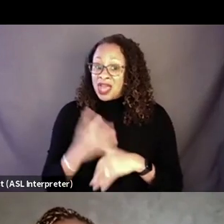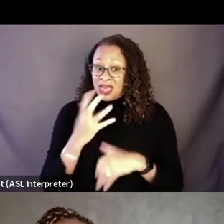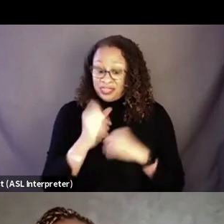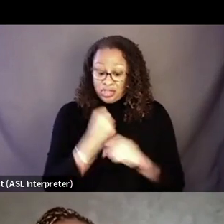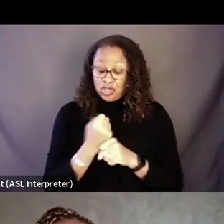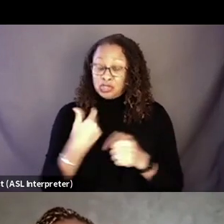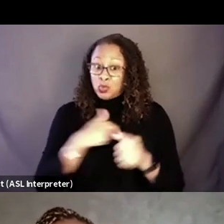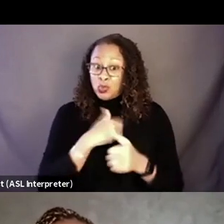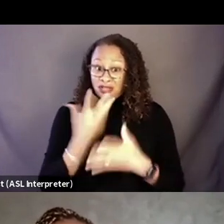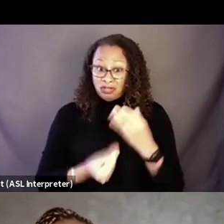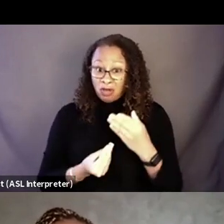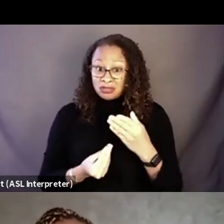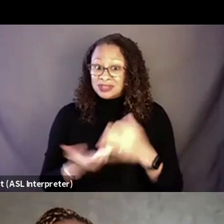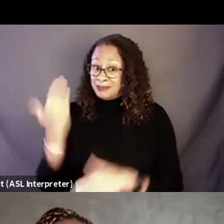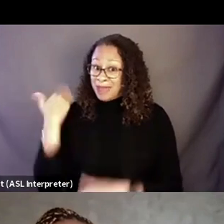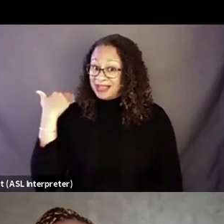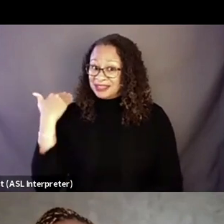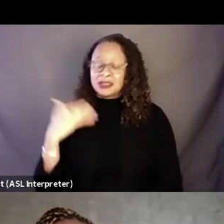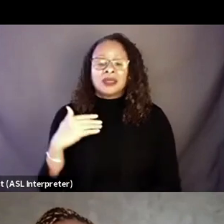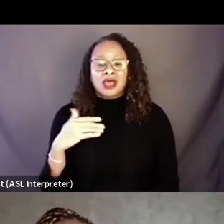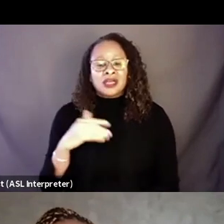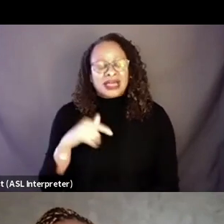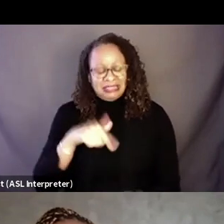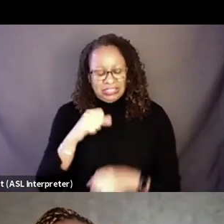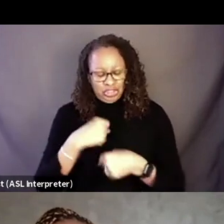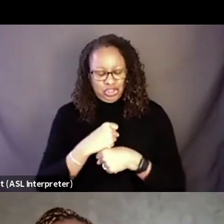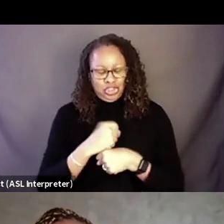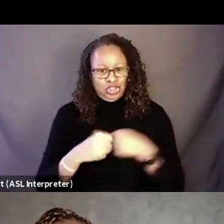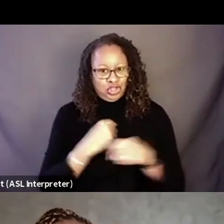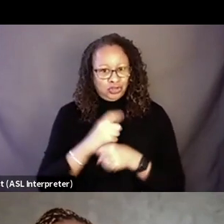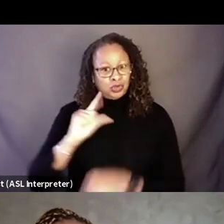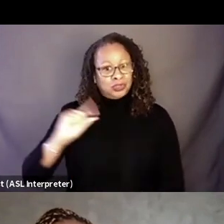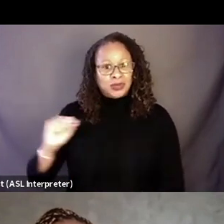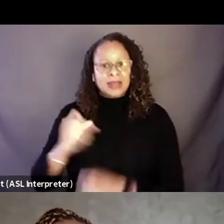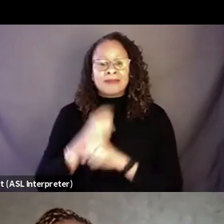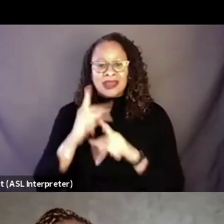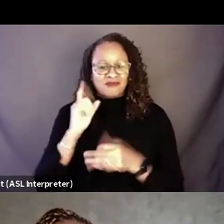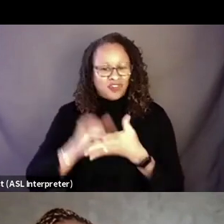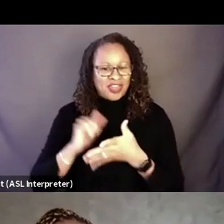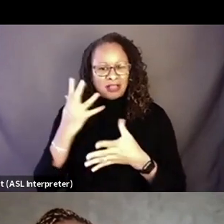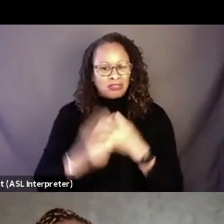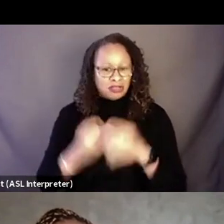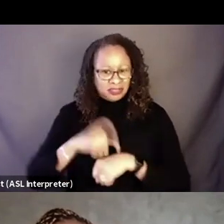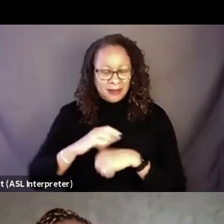with Boni, this year has kind of made up for it in a way maybe not everything, because again